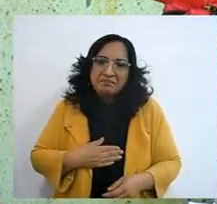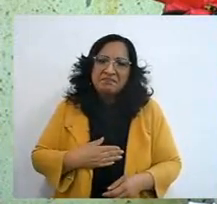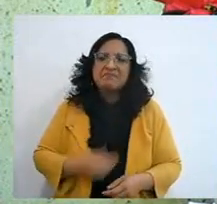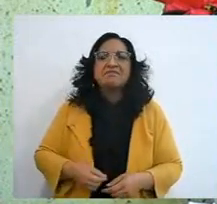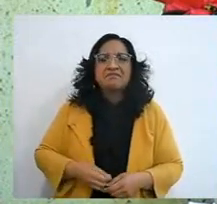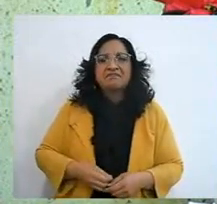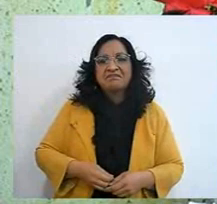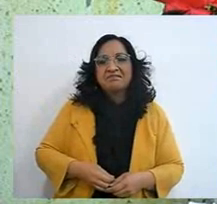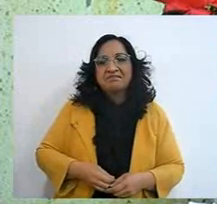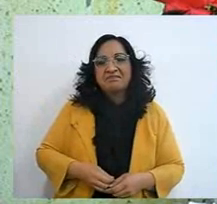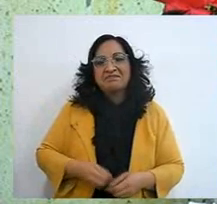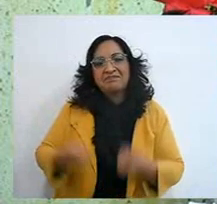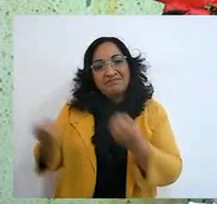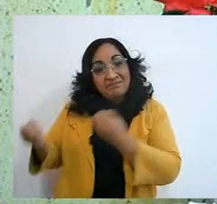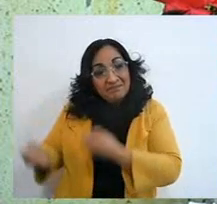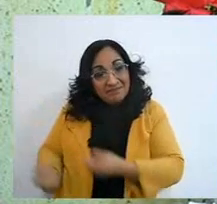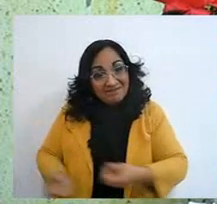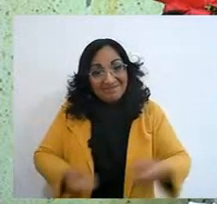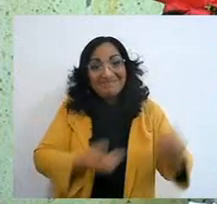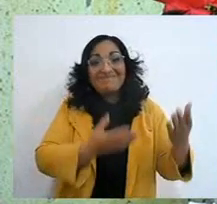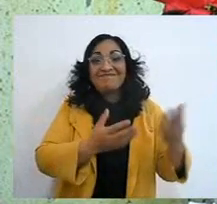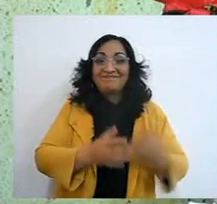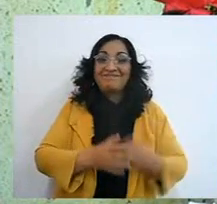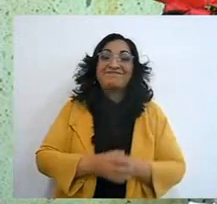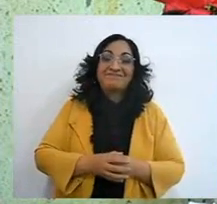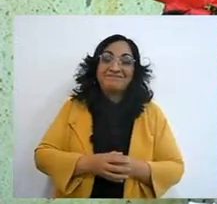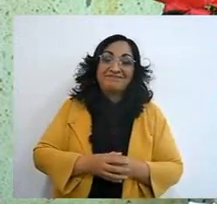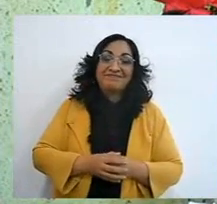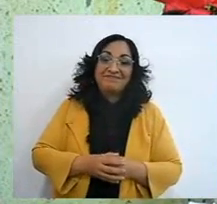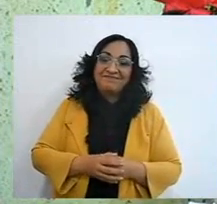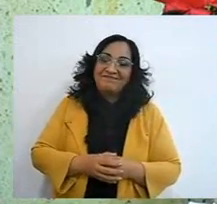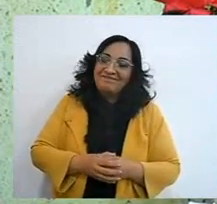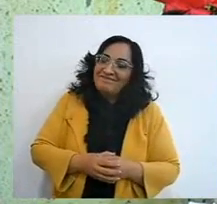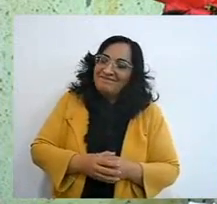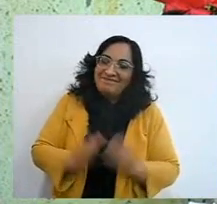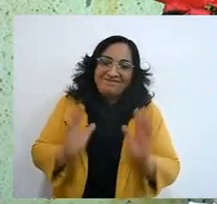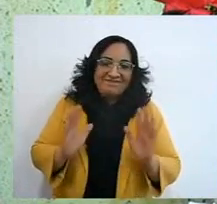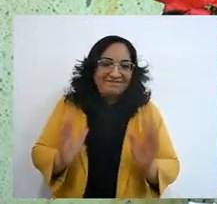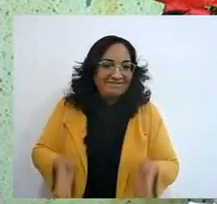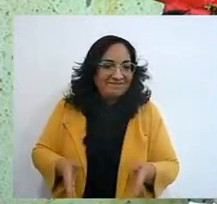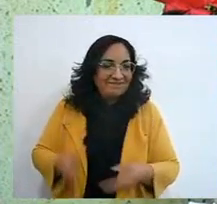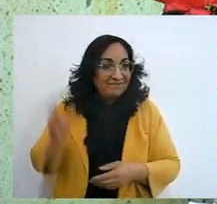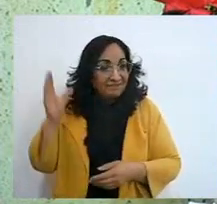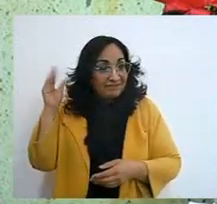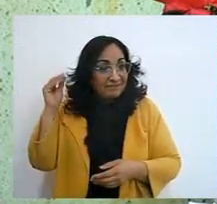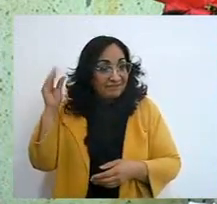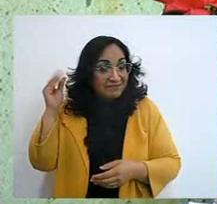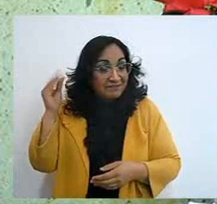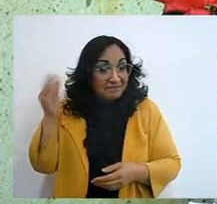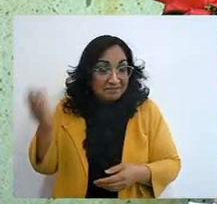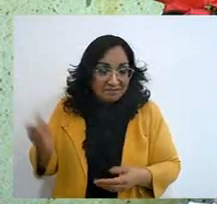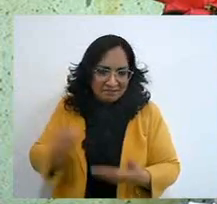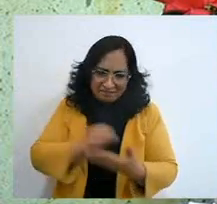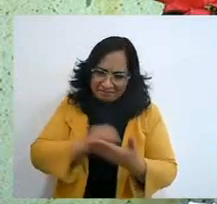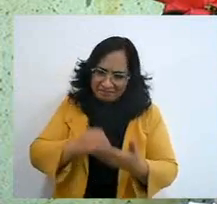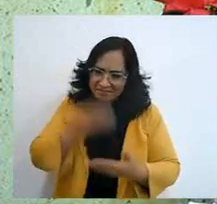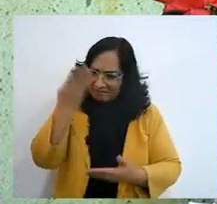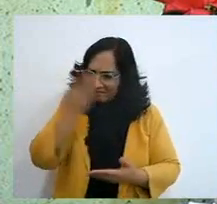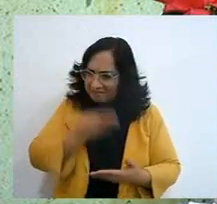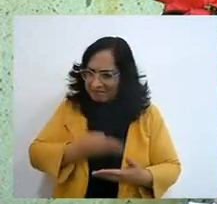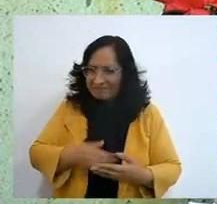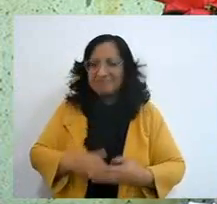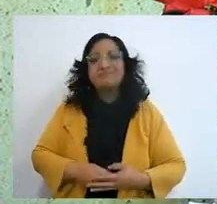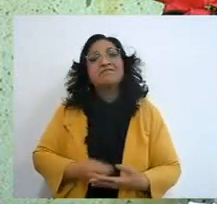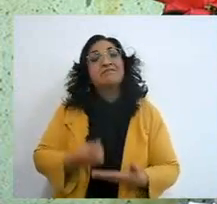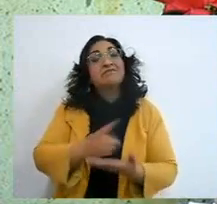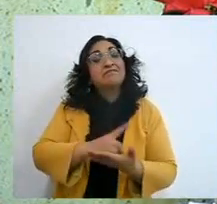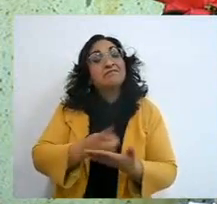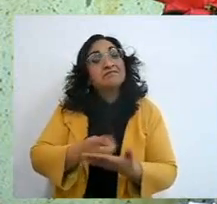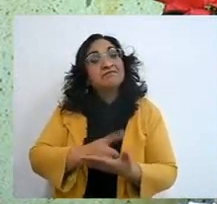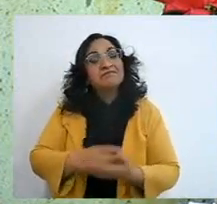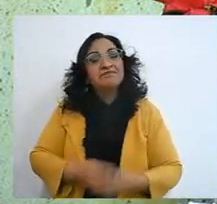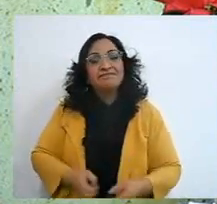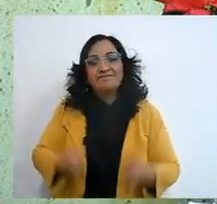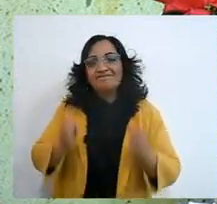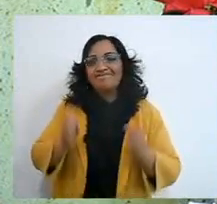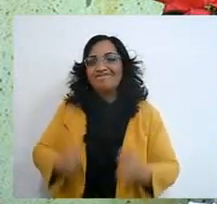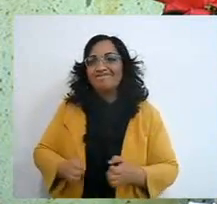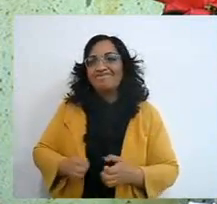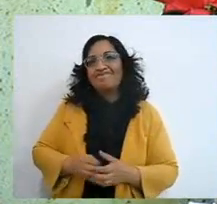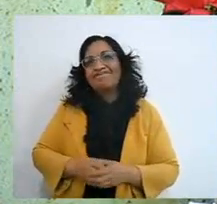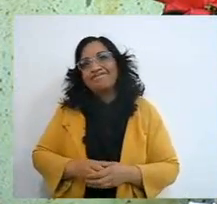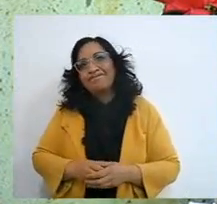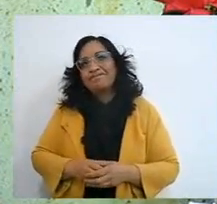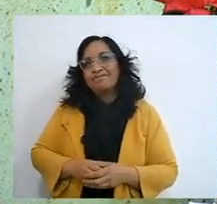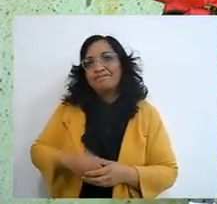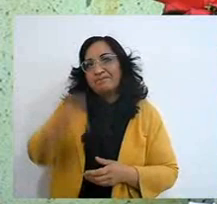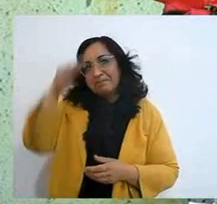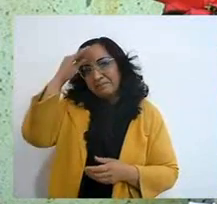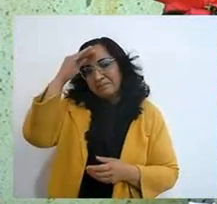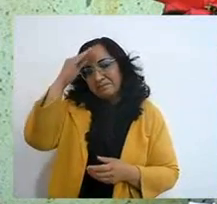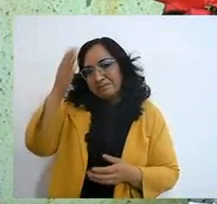I went, well I had already listened, well I had read this verse, and there was the restlessness, the restlessness,